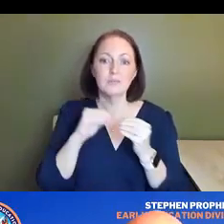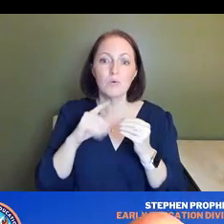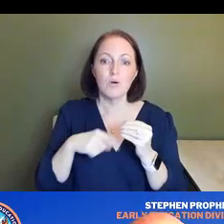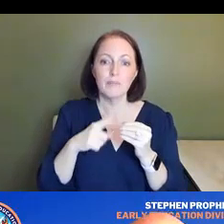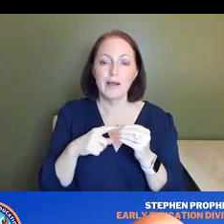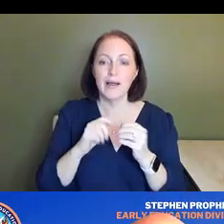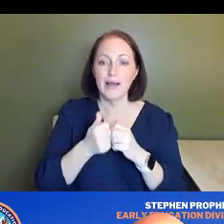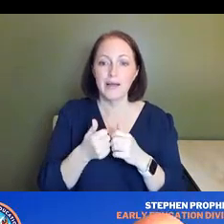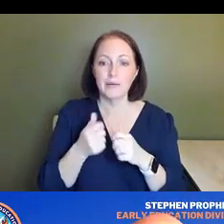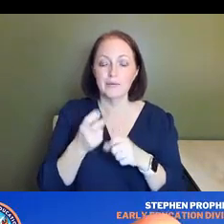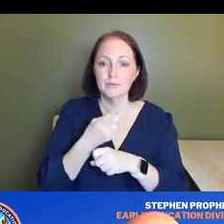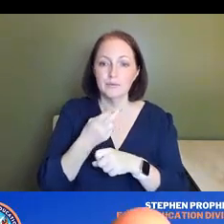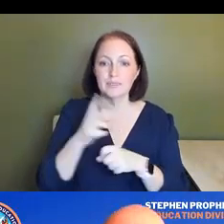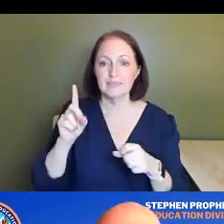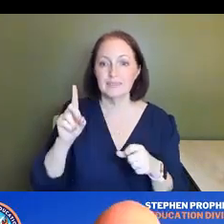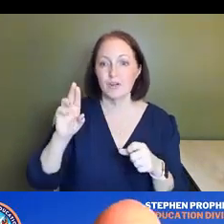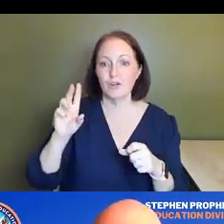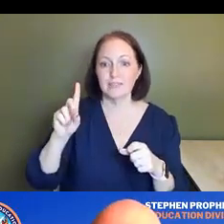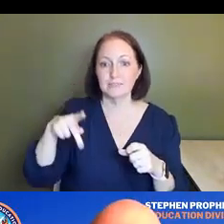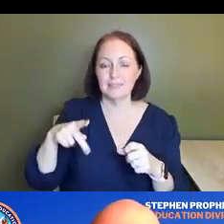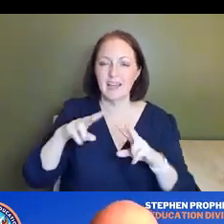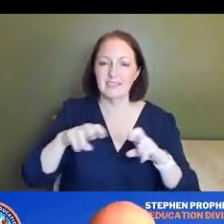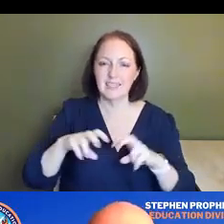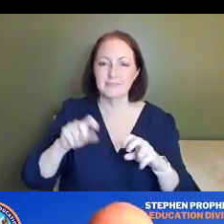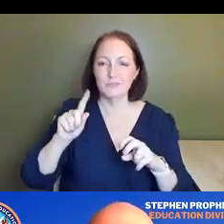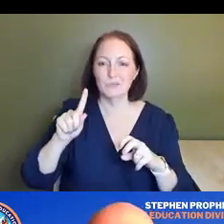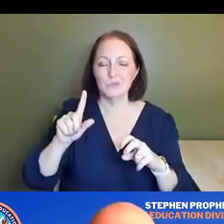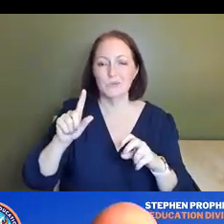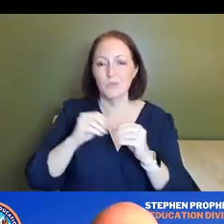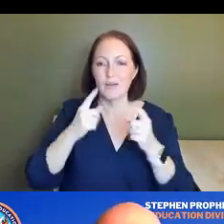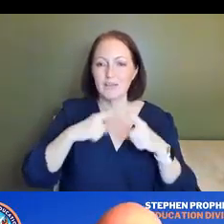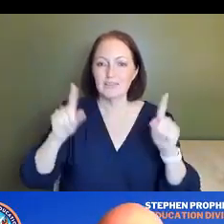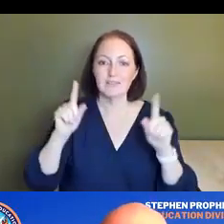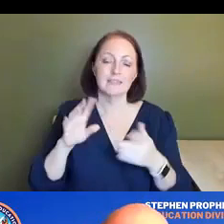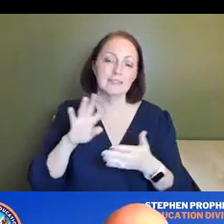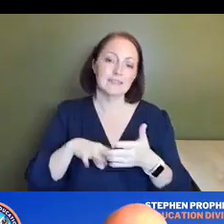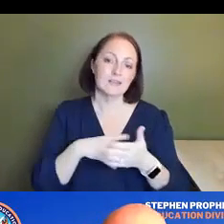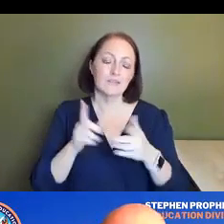to use the DRDP assessment tool more effectively. A schedule for different dates and topics